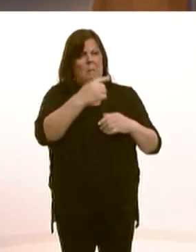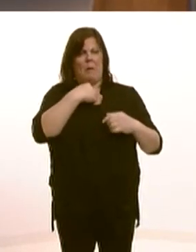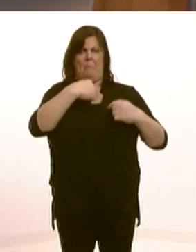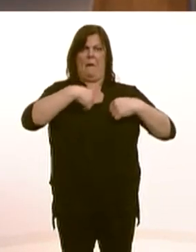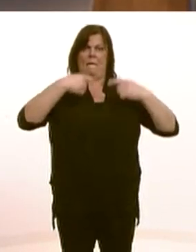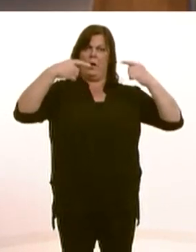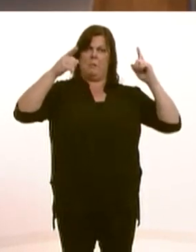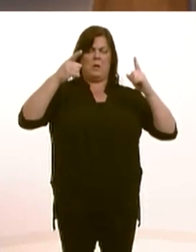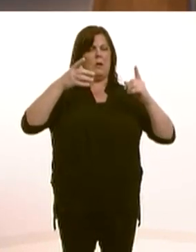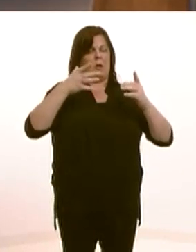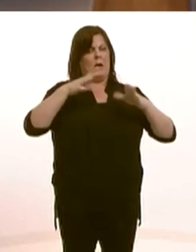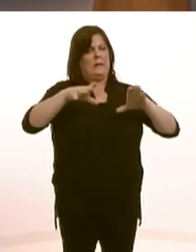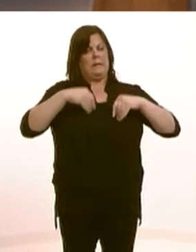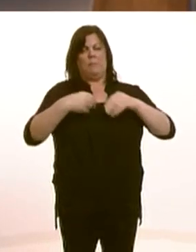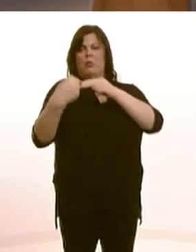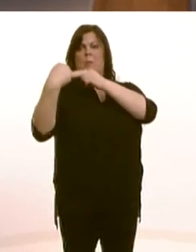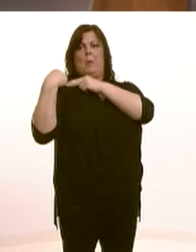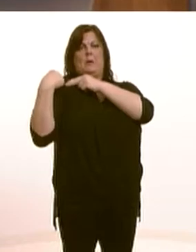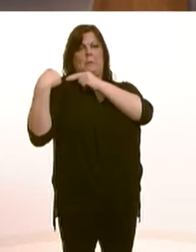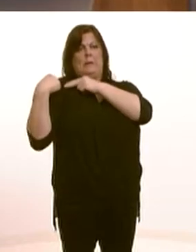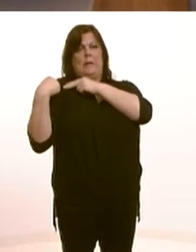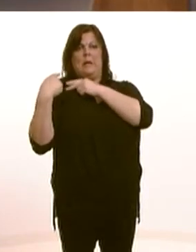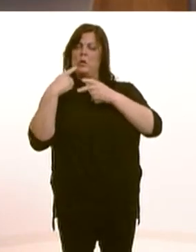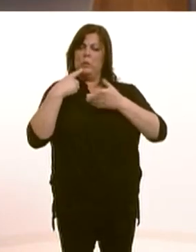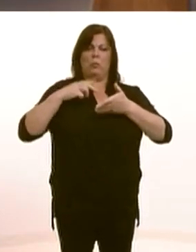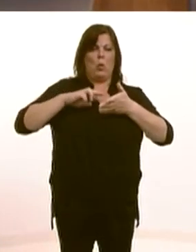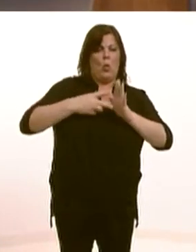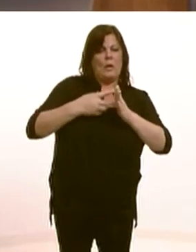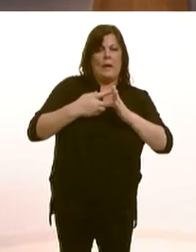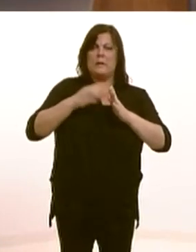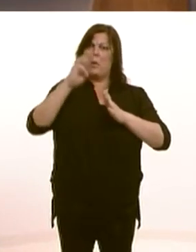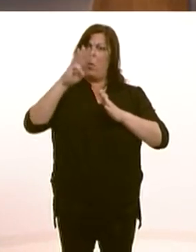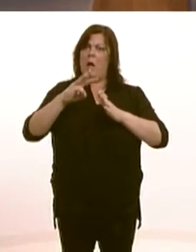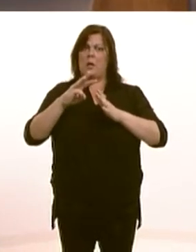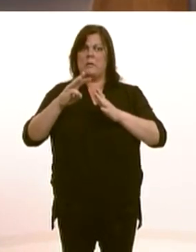ëFor Wales, see Scotlandí is not the way forward as far is Wales is concerned.